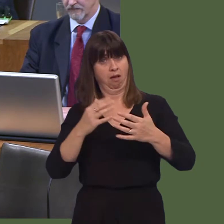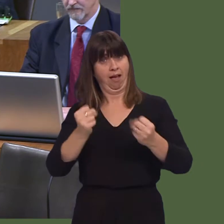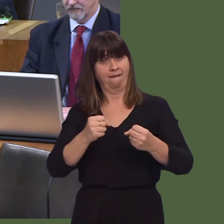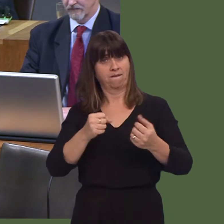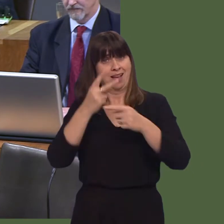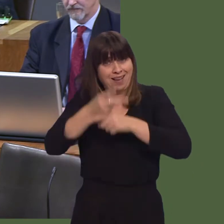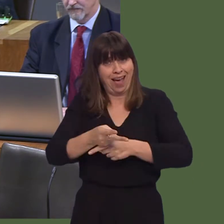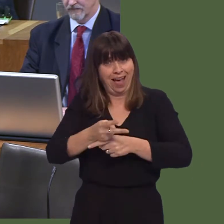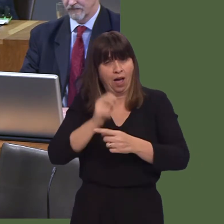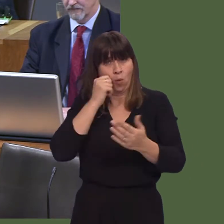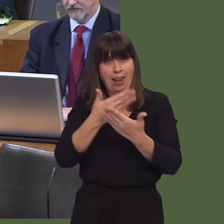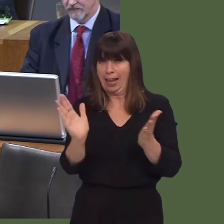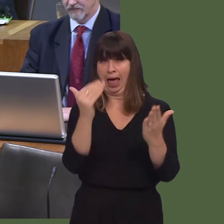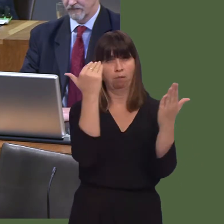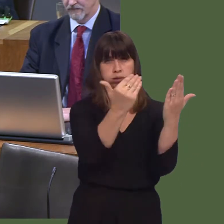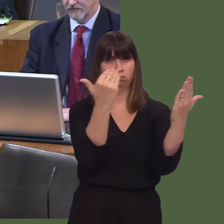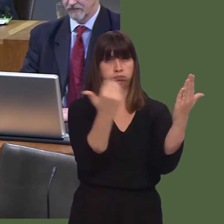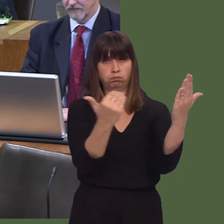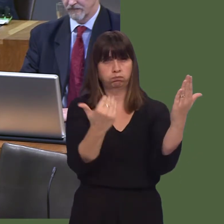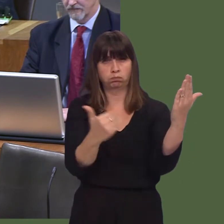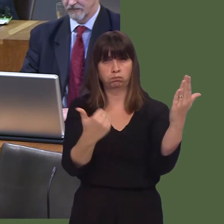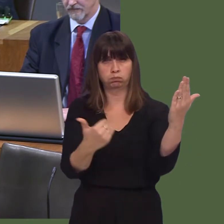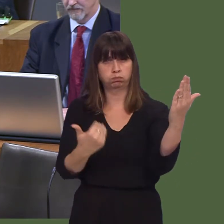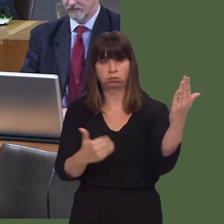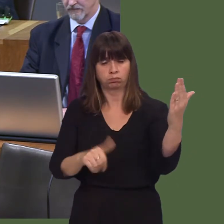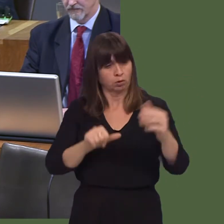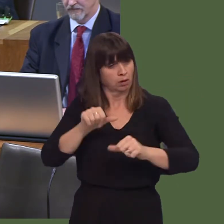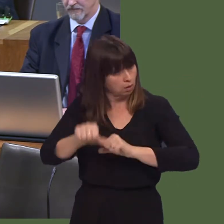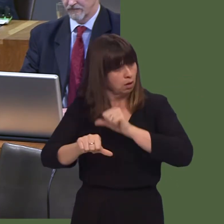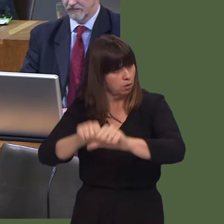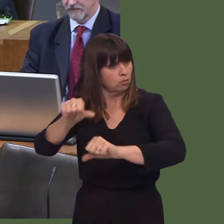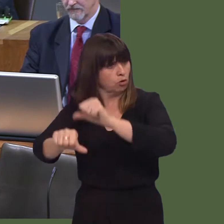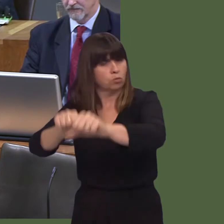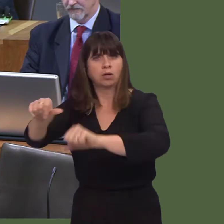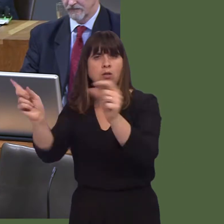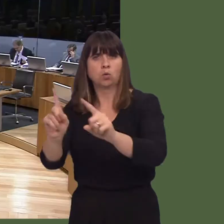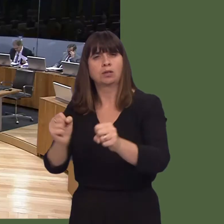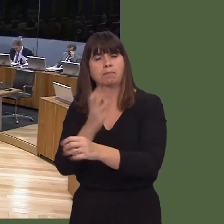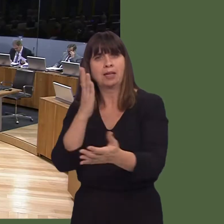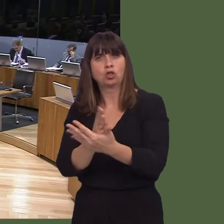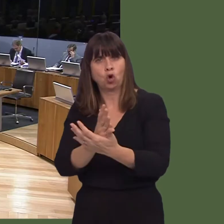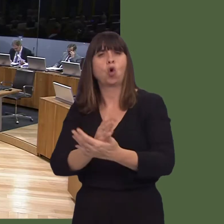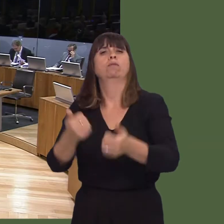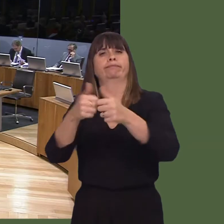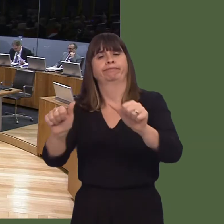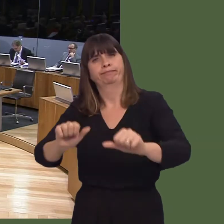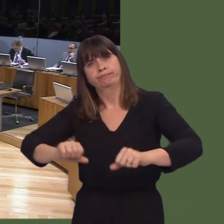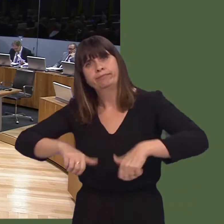This will make the best use of the resources that are available, tackle variation in care, and deliver the outcomes that matter to people. Mohammad Asghar (Oscar) AM: Thank you very much for the reply, Minister.